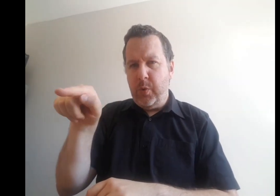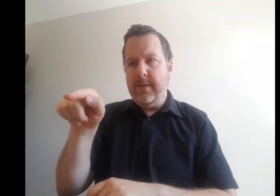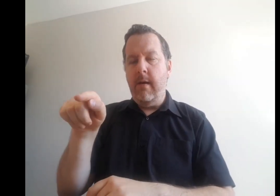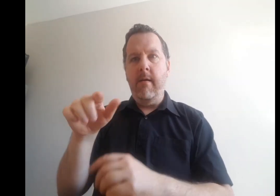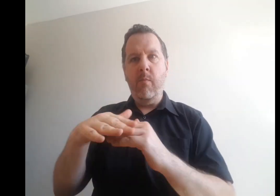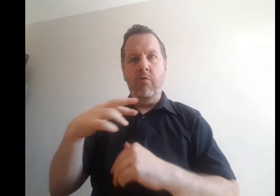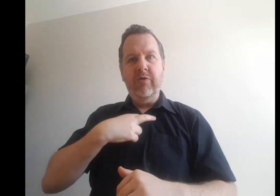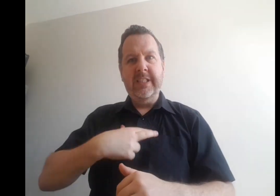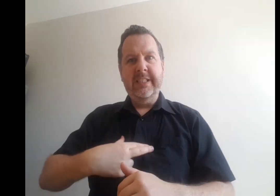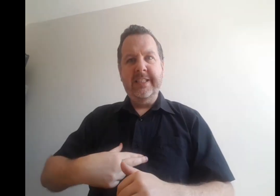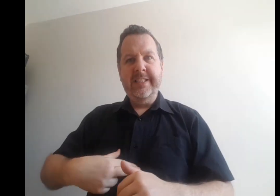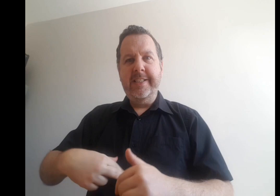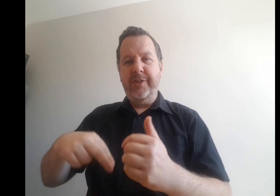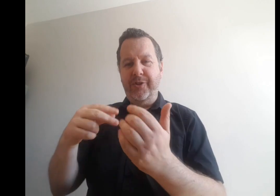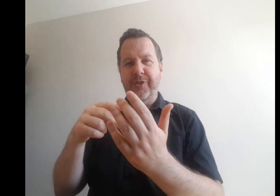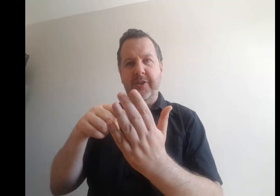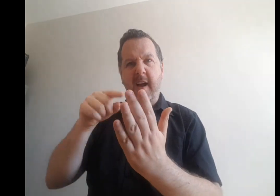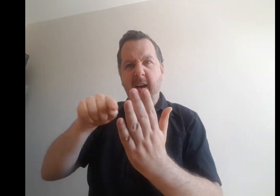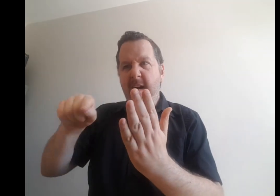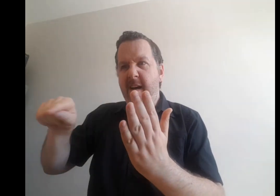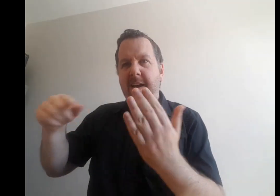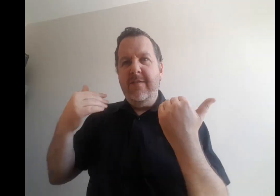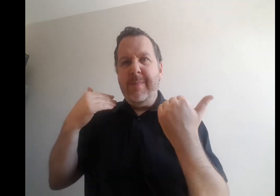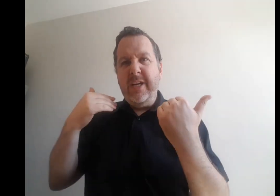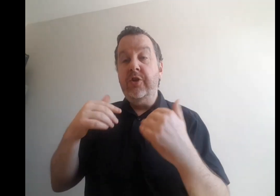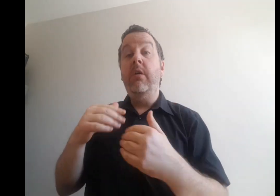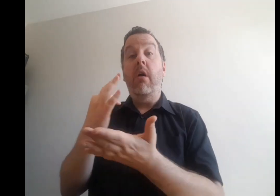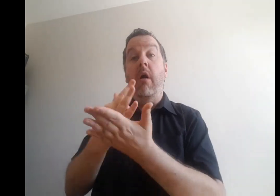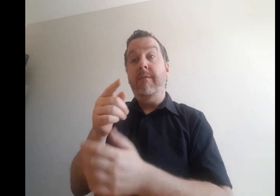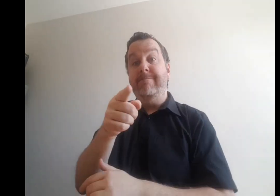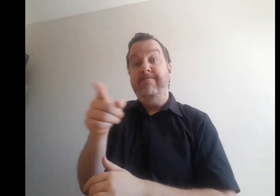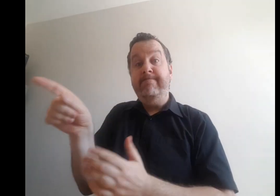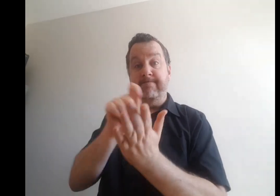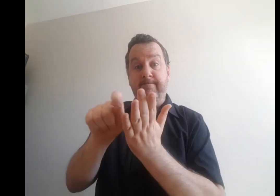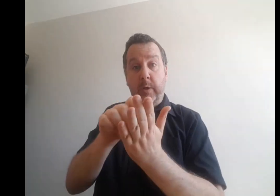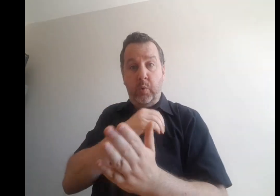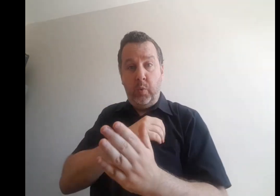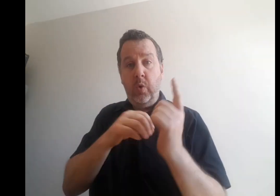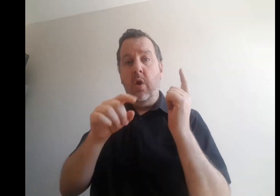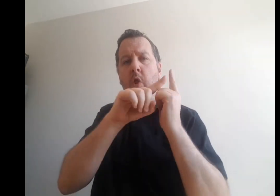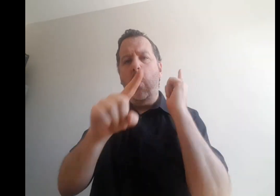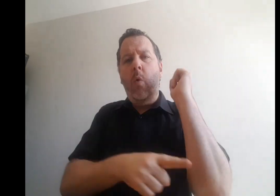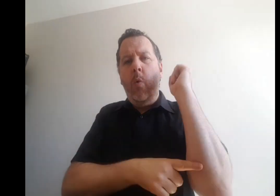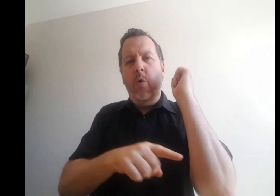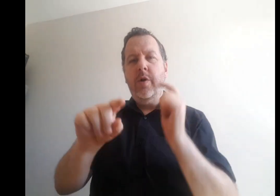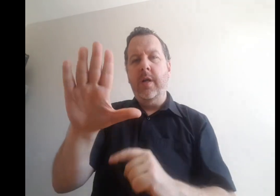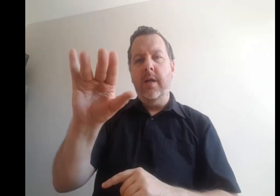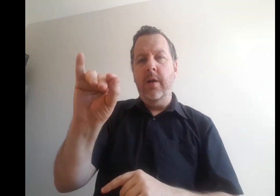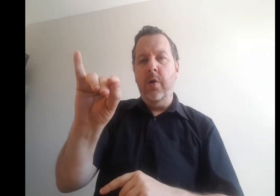in the sense that they often wrote petitions to the Lord Lieutenant to ask for remission of their sentence,